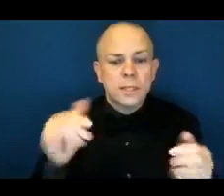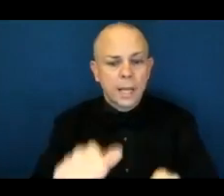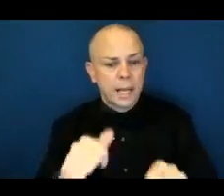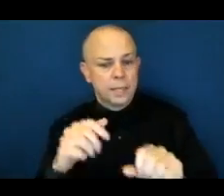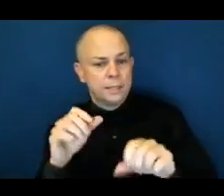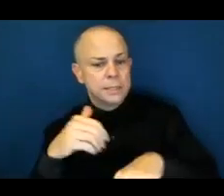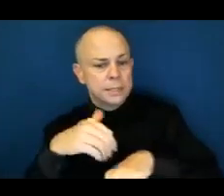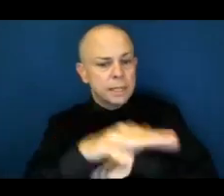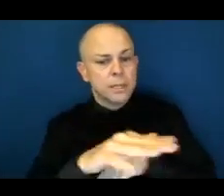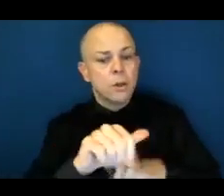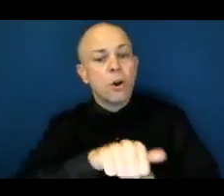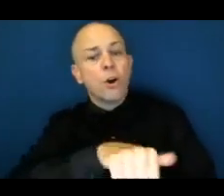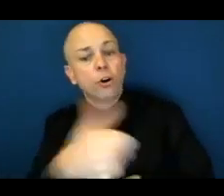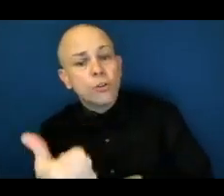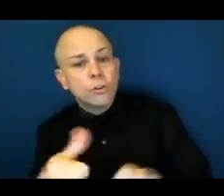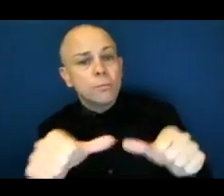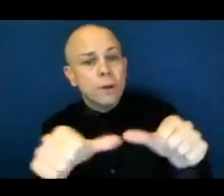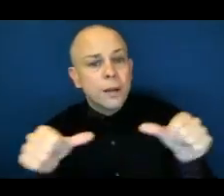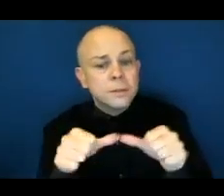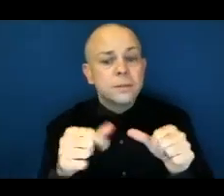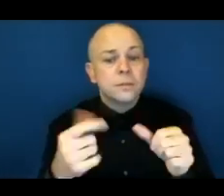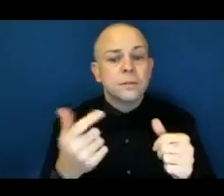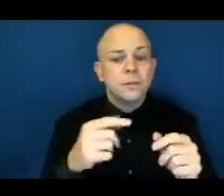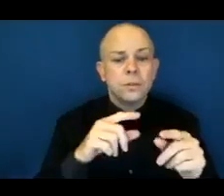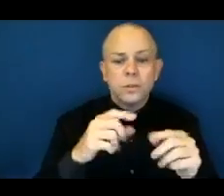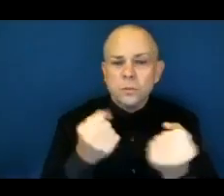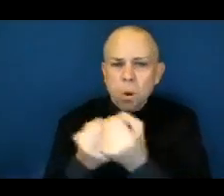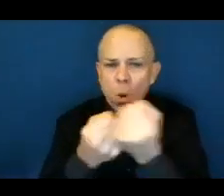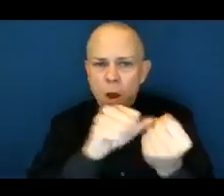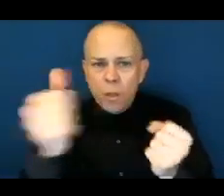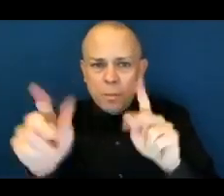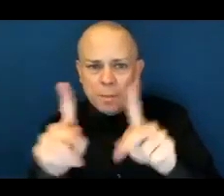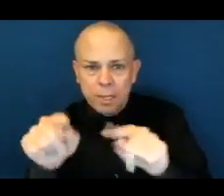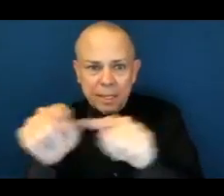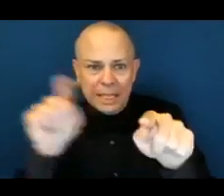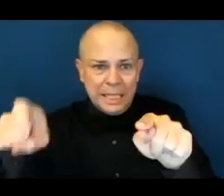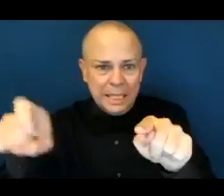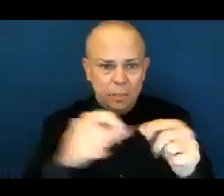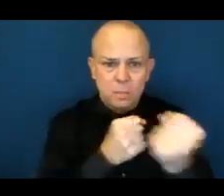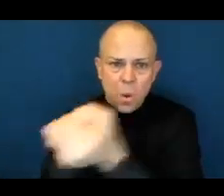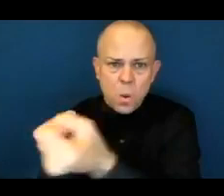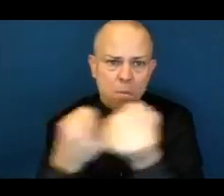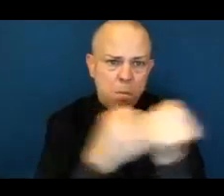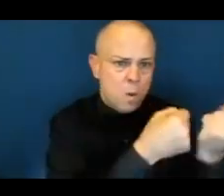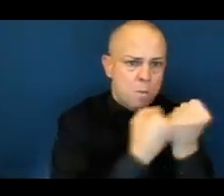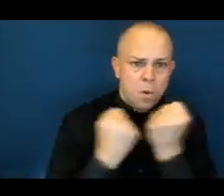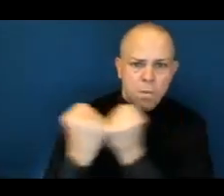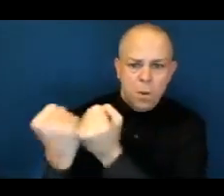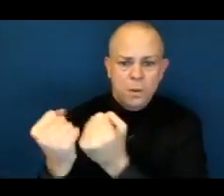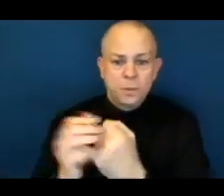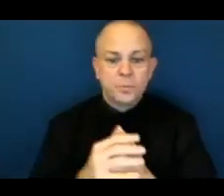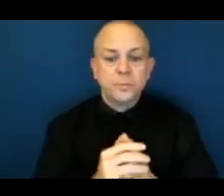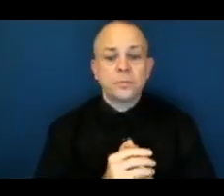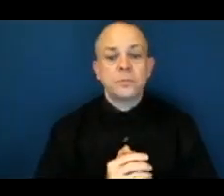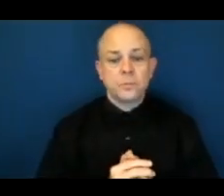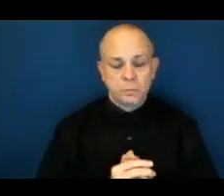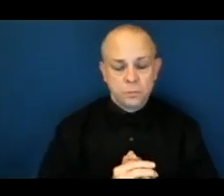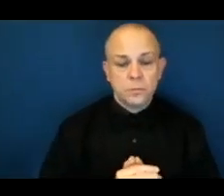support other incidents throughout the western half of the United States so what you will see is a reduction in force it's